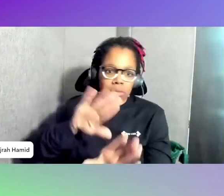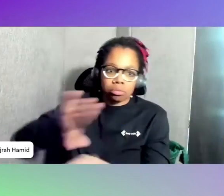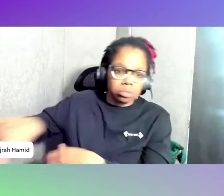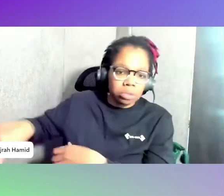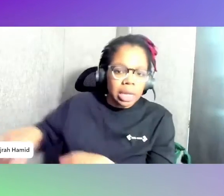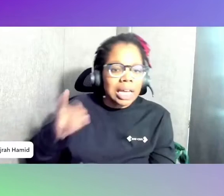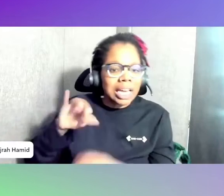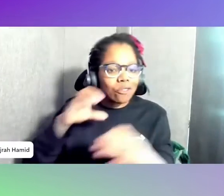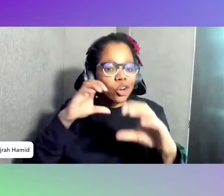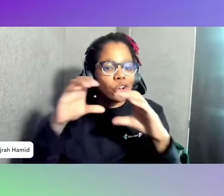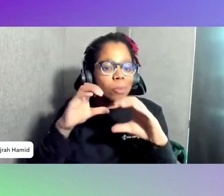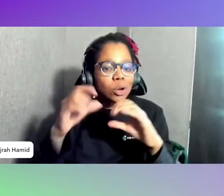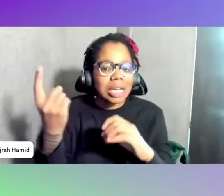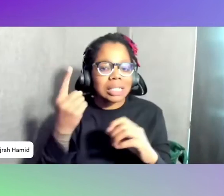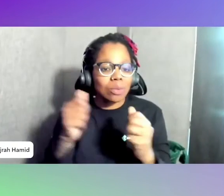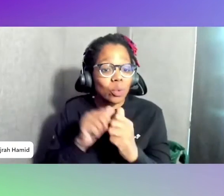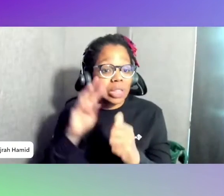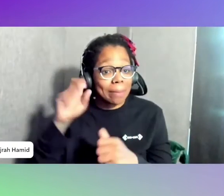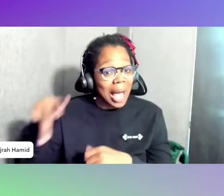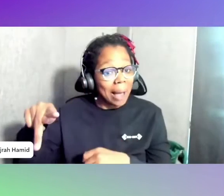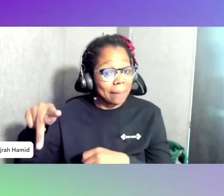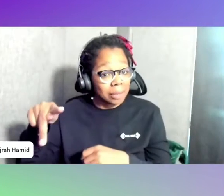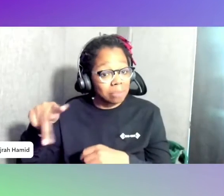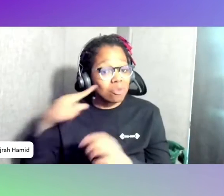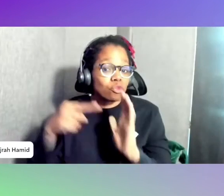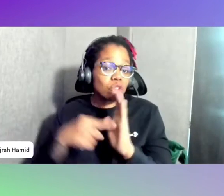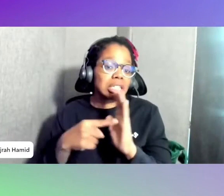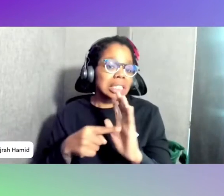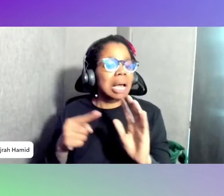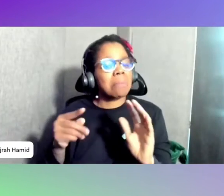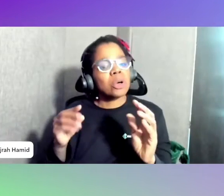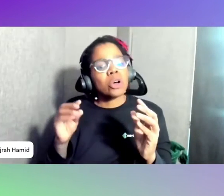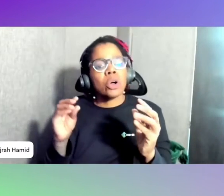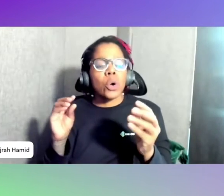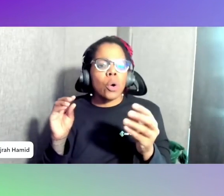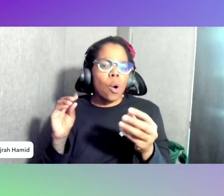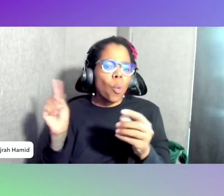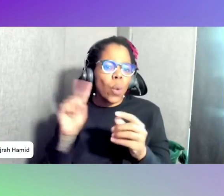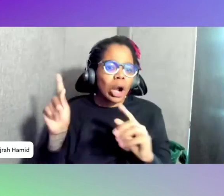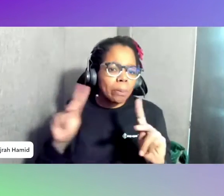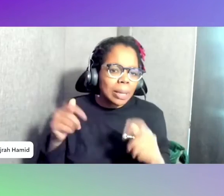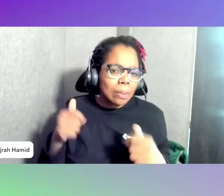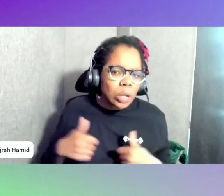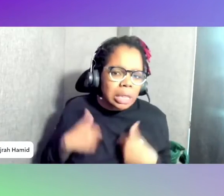delivered differently period so that means that things need to